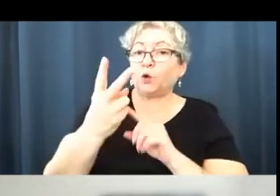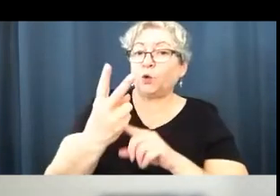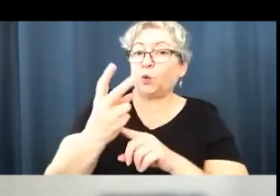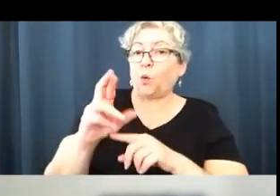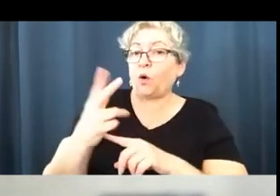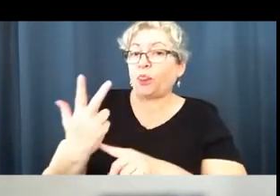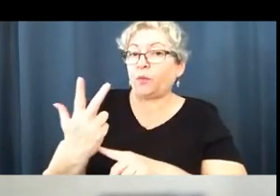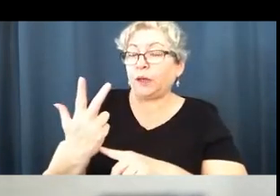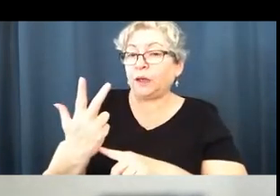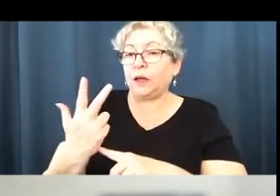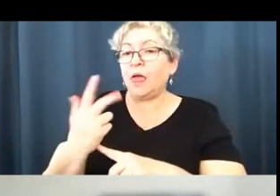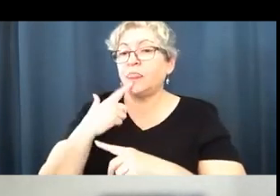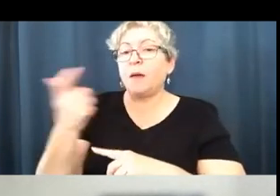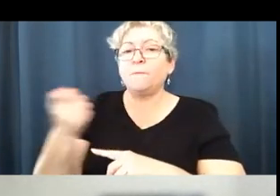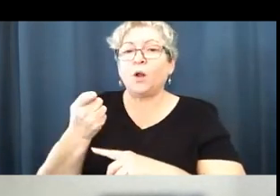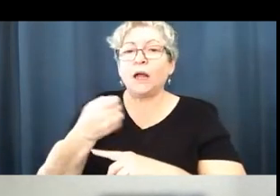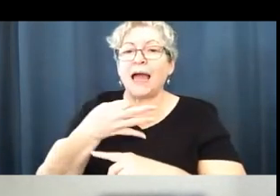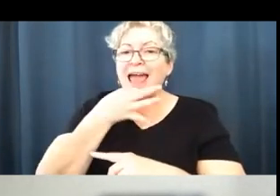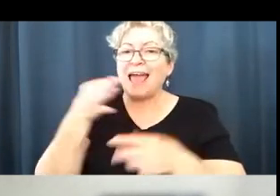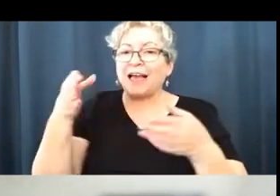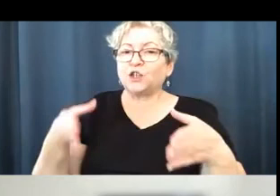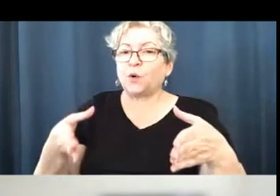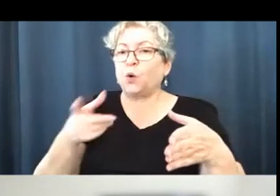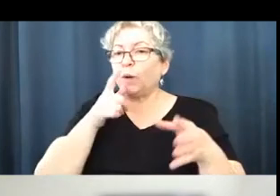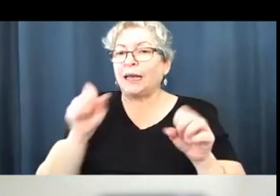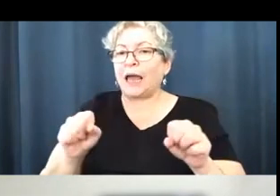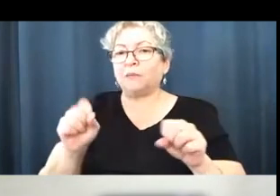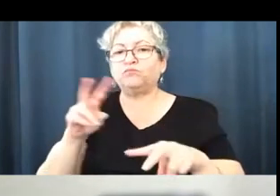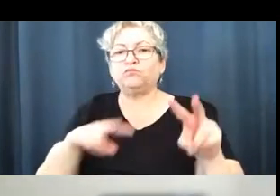Pull in an expert that can take a look at those themes